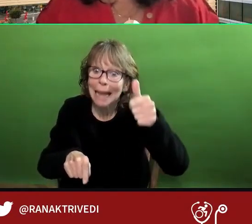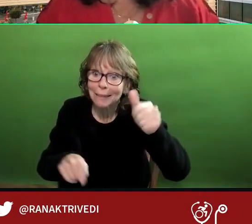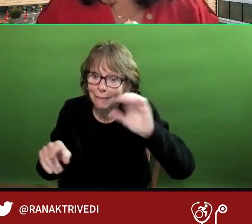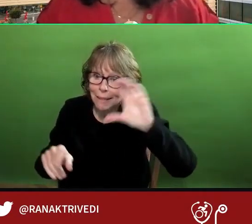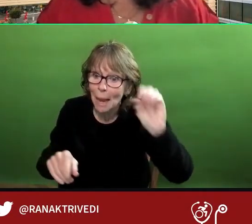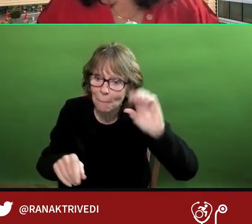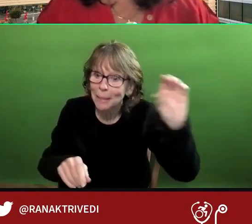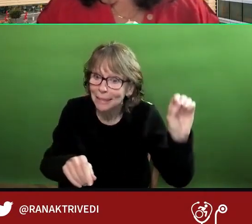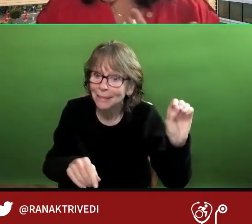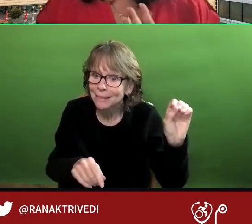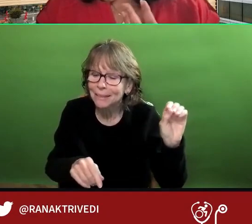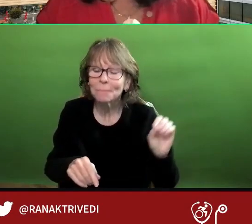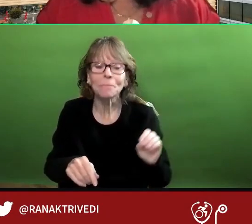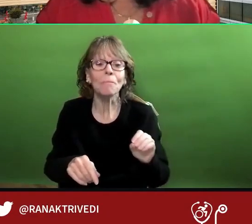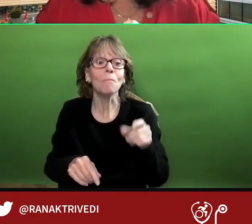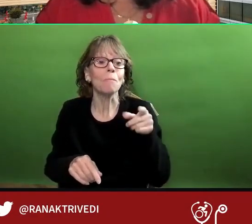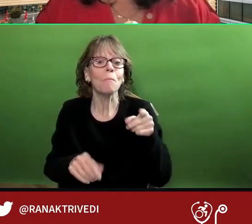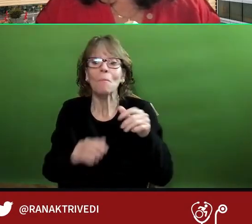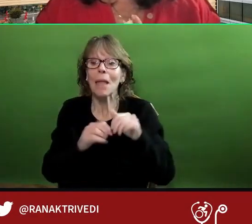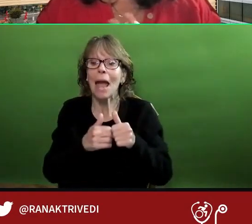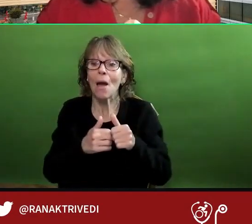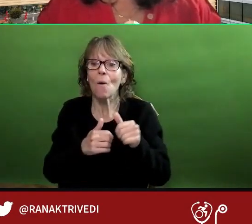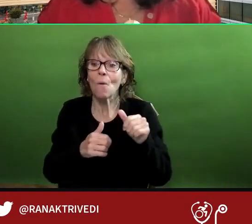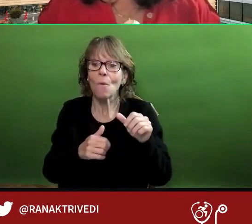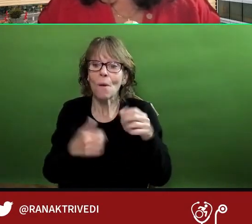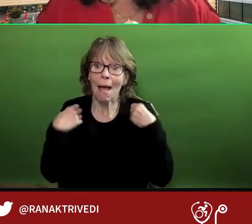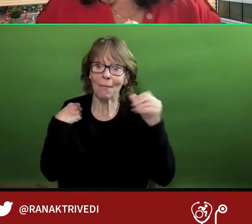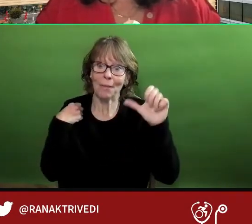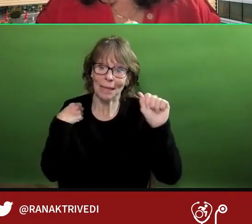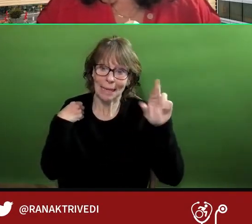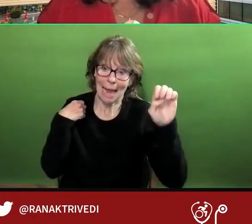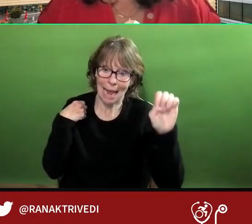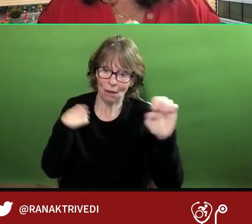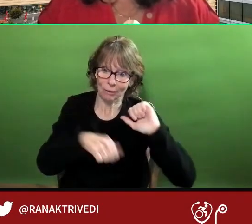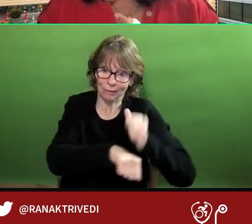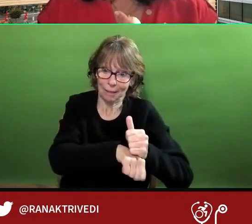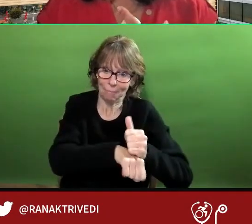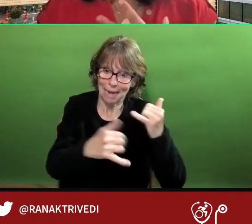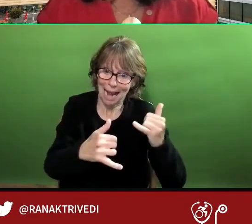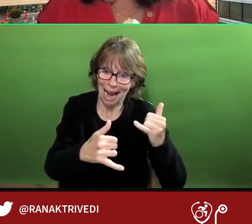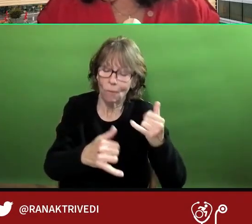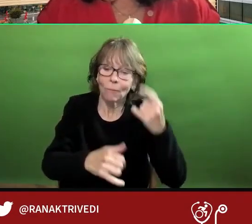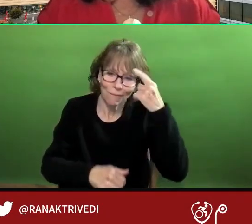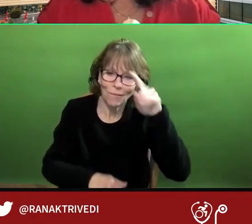the way we've set it up, is become for profit in a way that it's growing on the